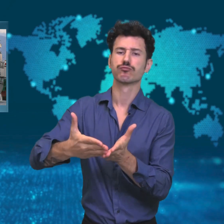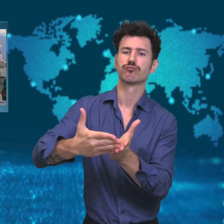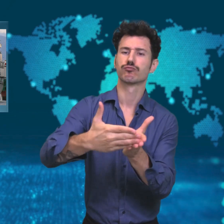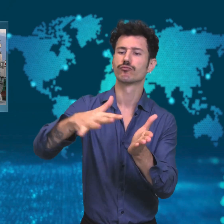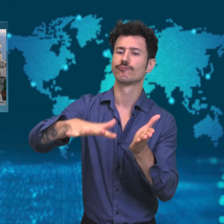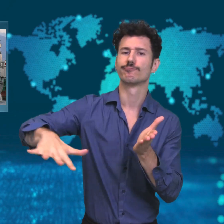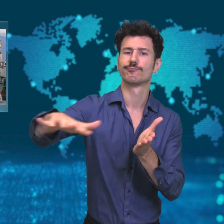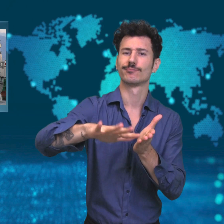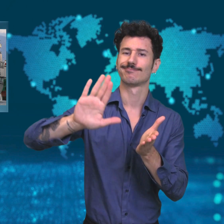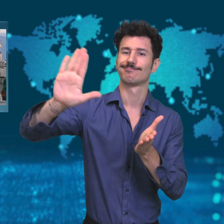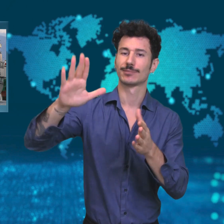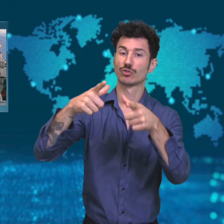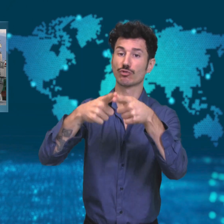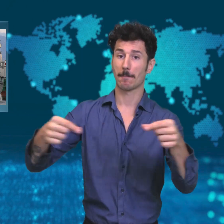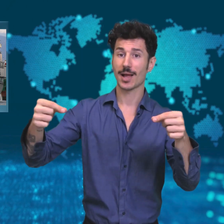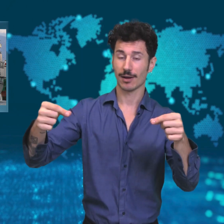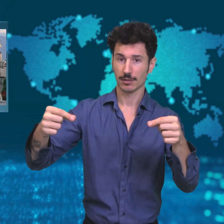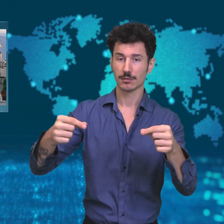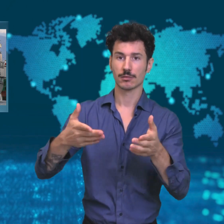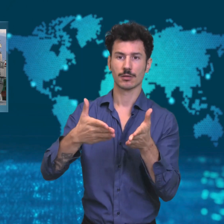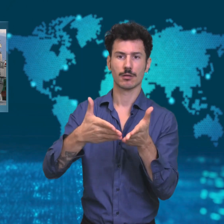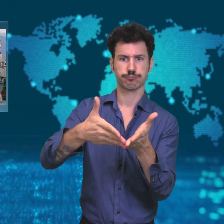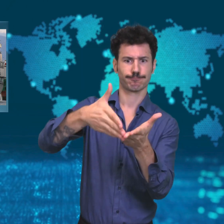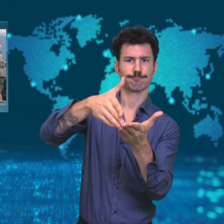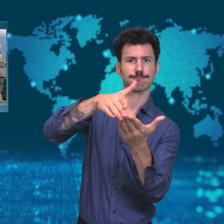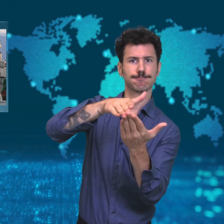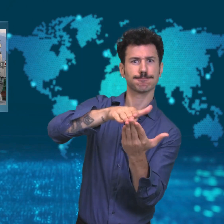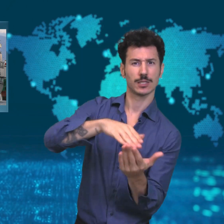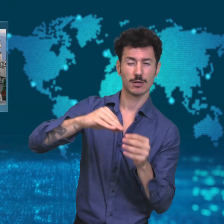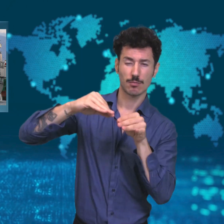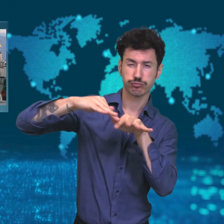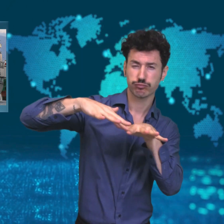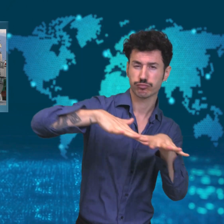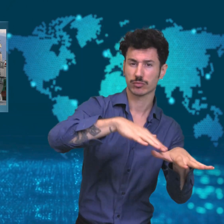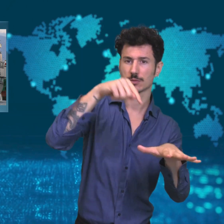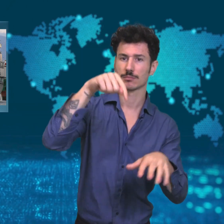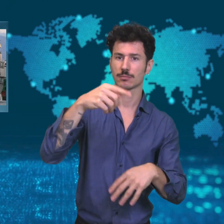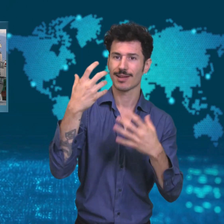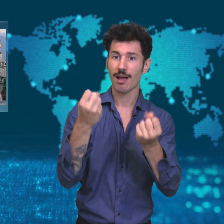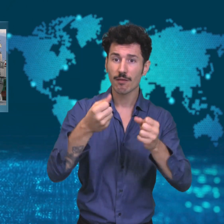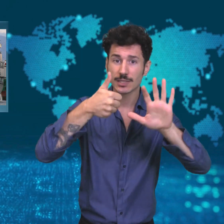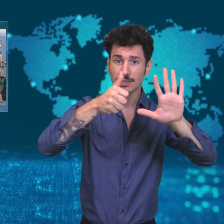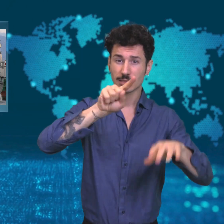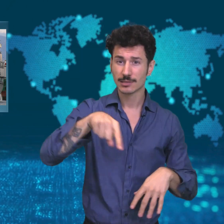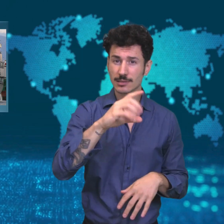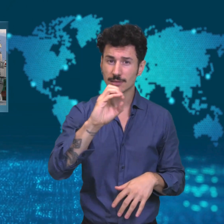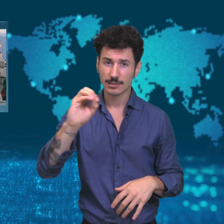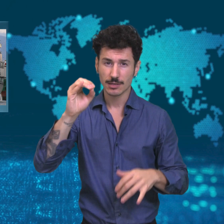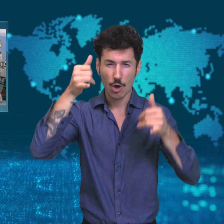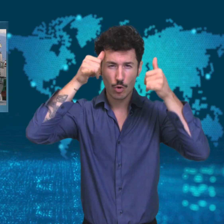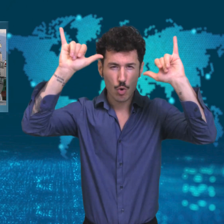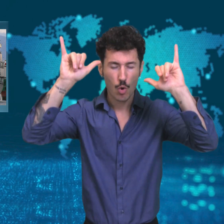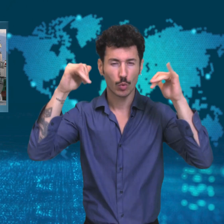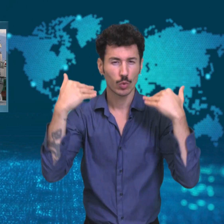carrying 6,000 cows off the coast of Japan. Large waves hit the boat,